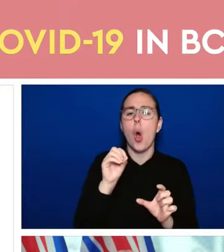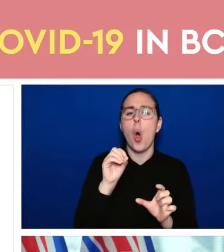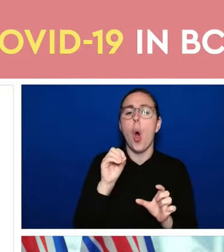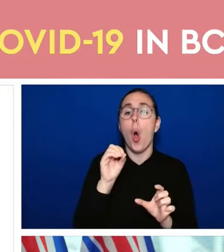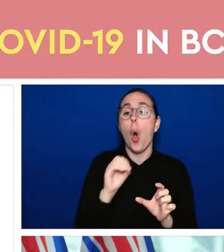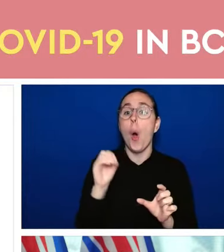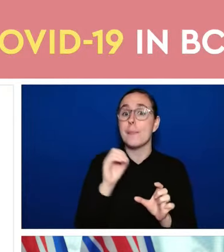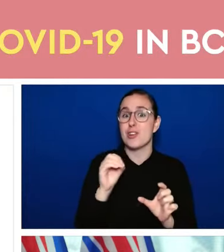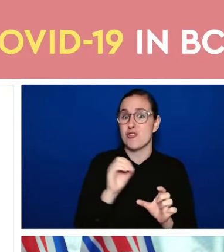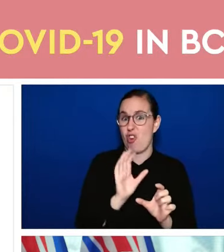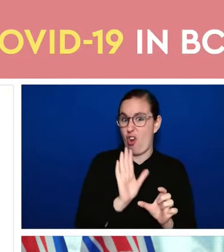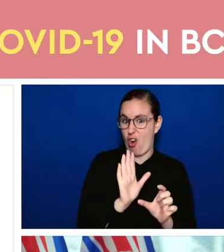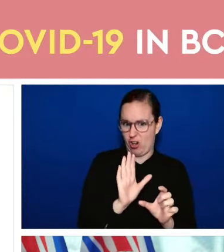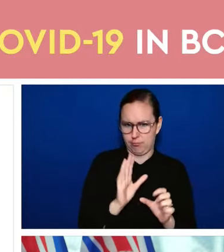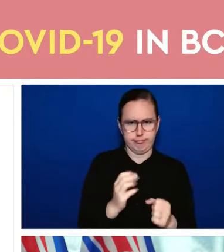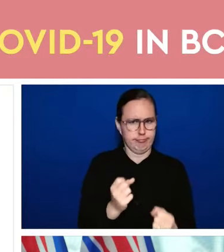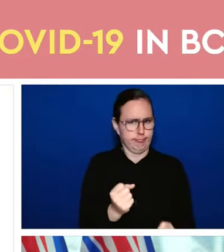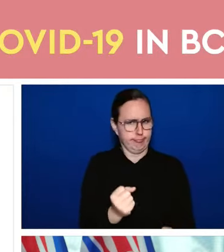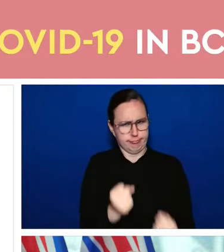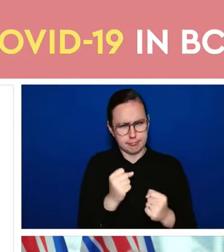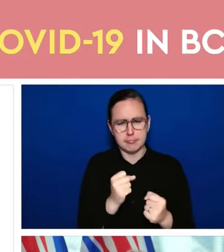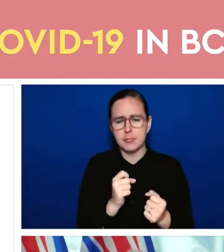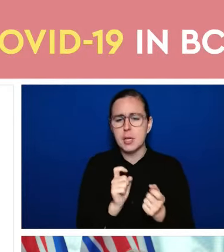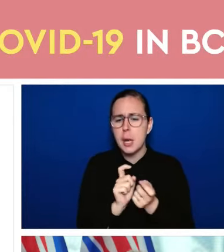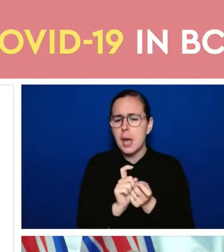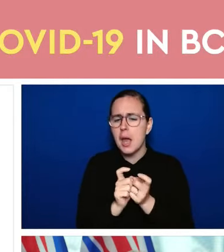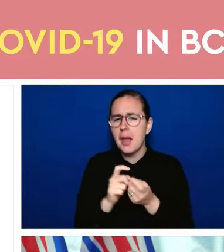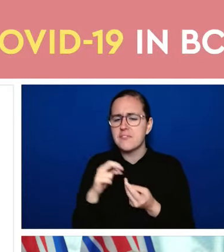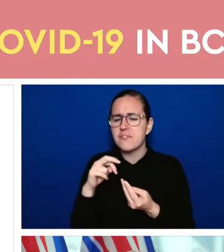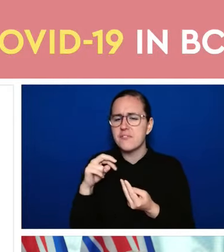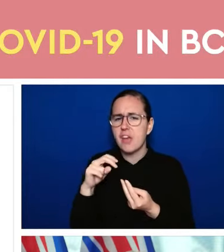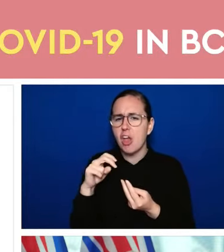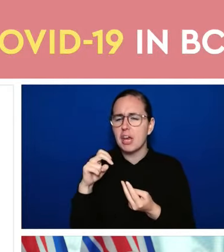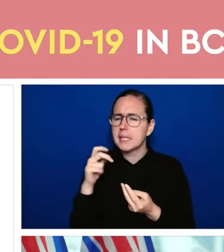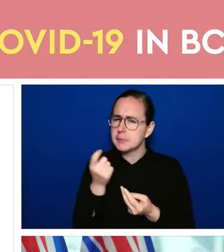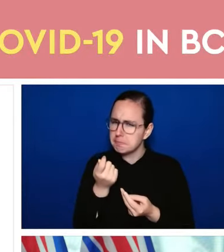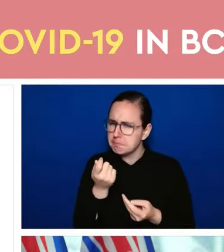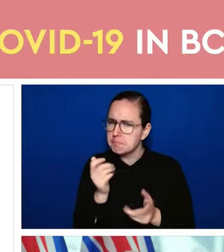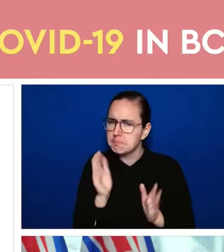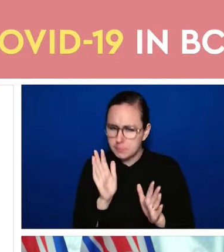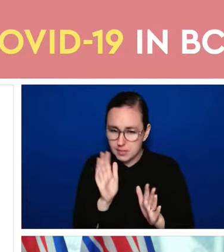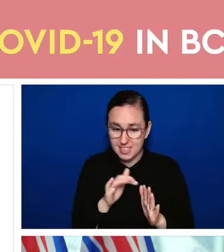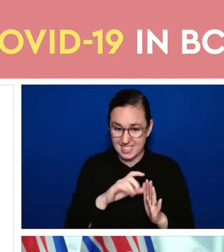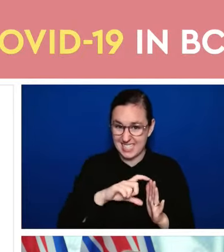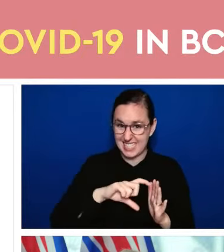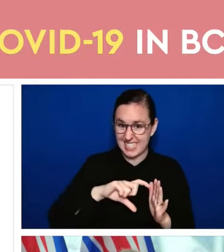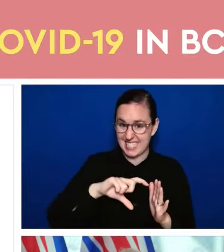little bit but it is still on the property and we remain in a period of uncertainty. But we